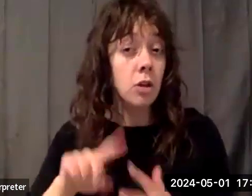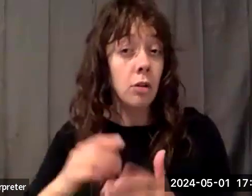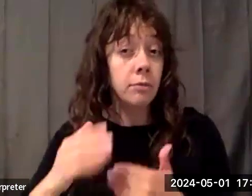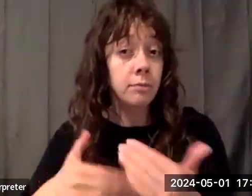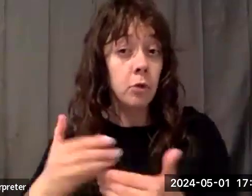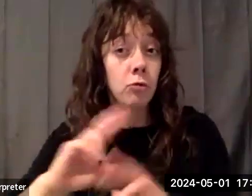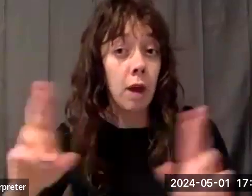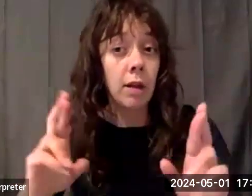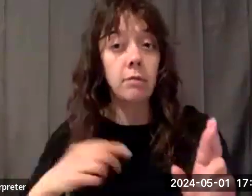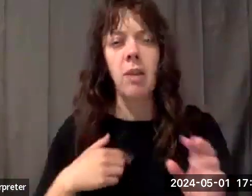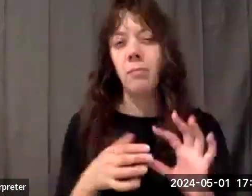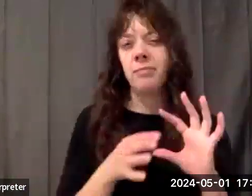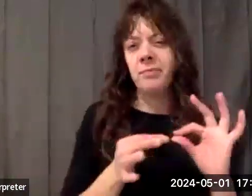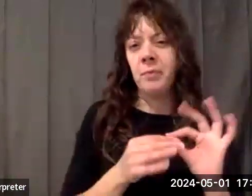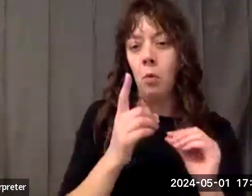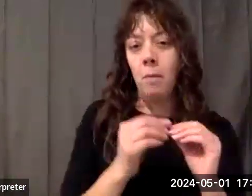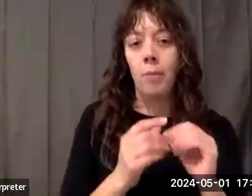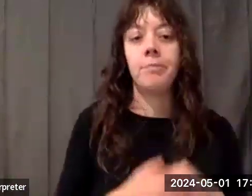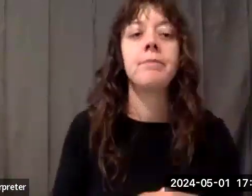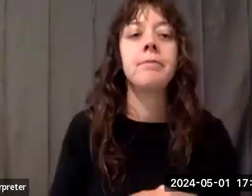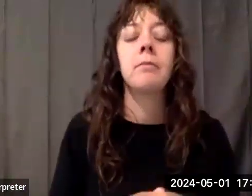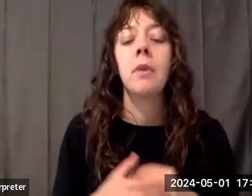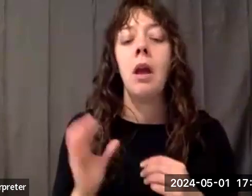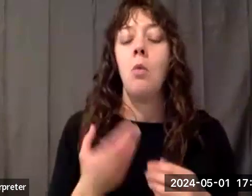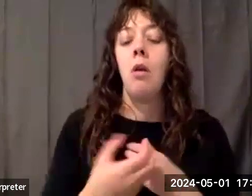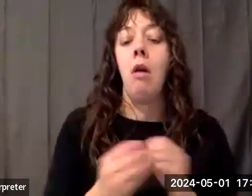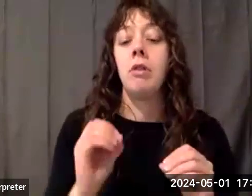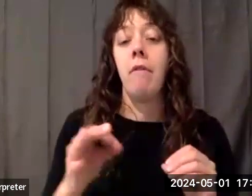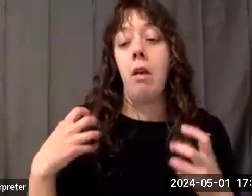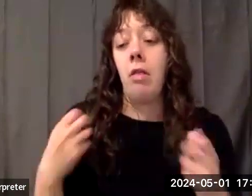The Office of Health Professions recently started a merger absorbing the credentialing function in an effort